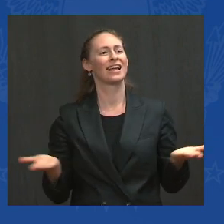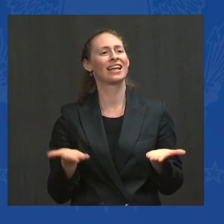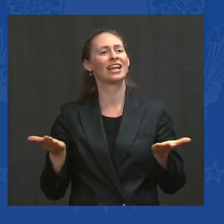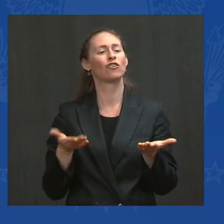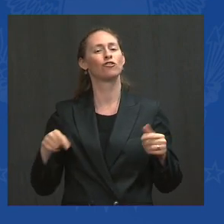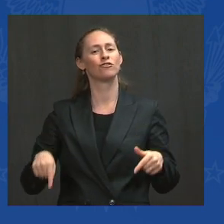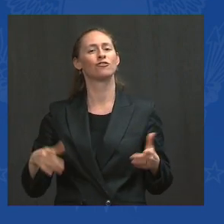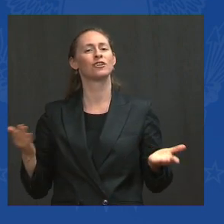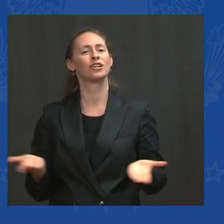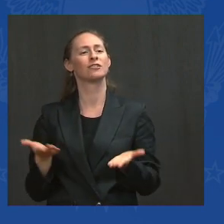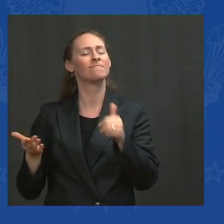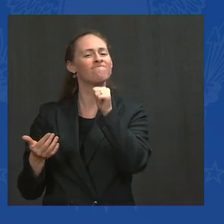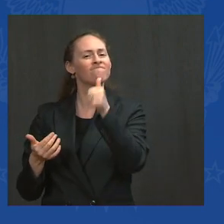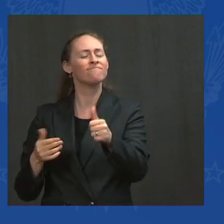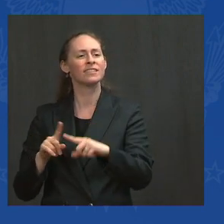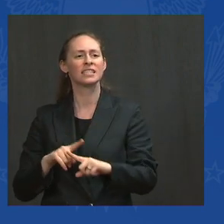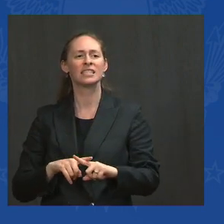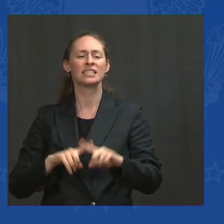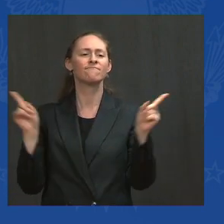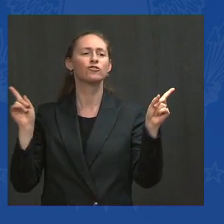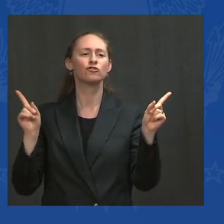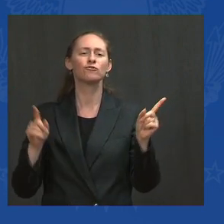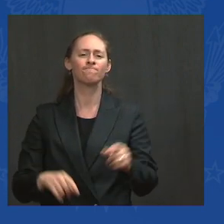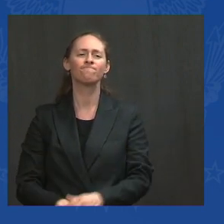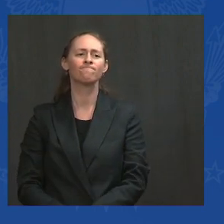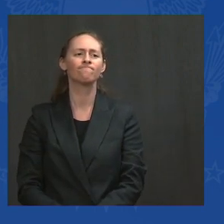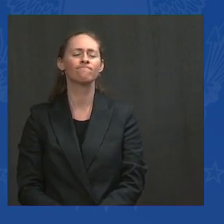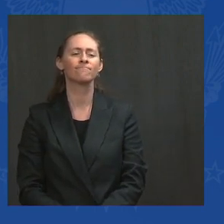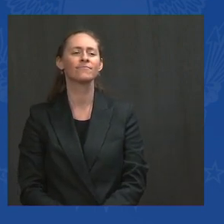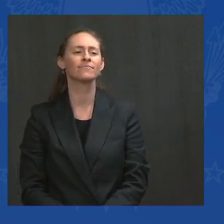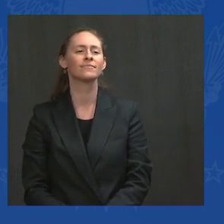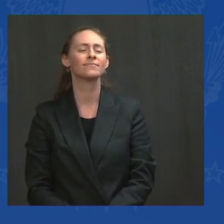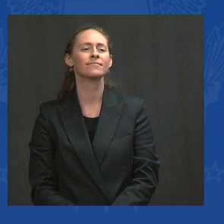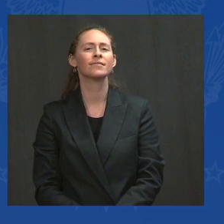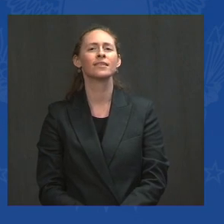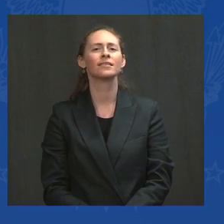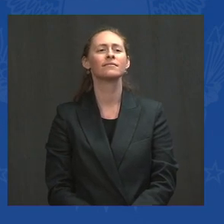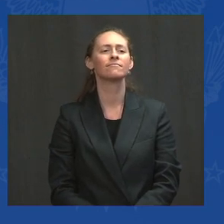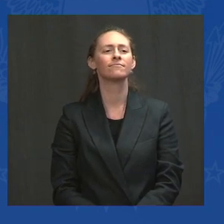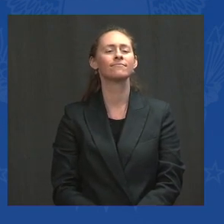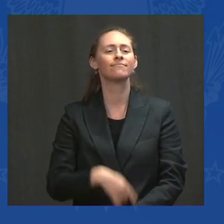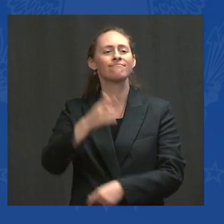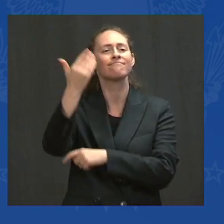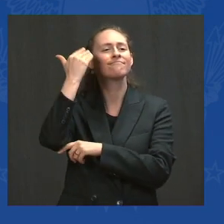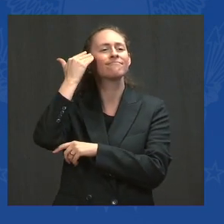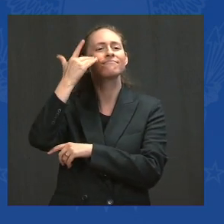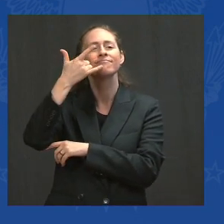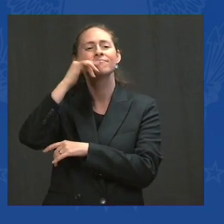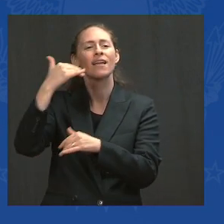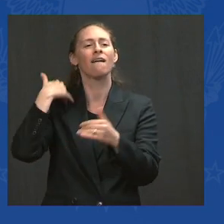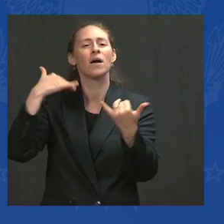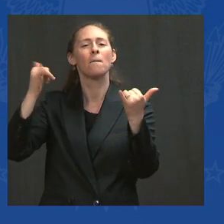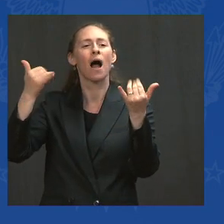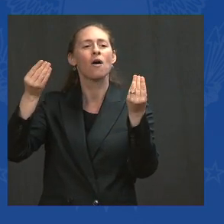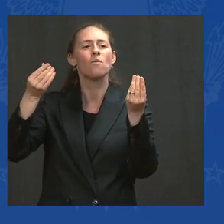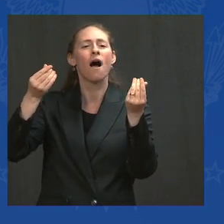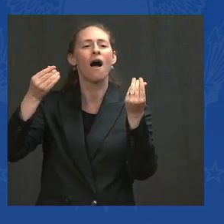a -- an area in the middle that is sort of like -- it looks like a playground and single-story buildings